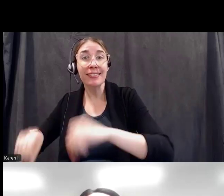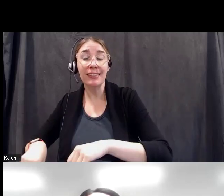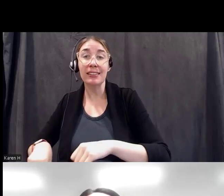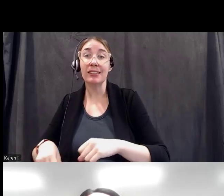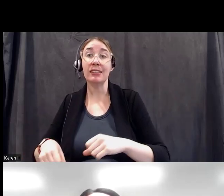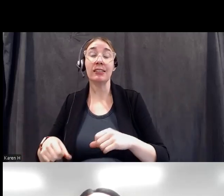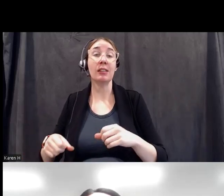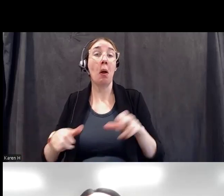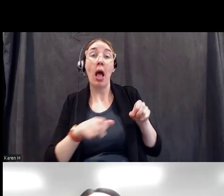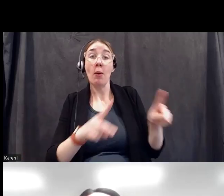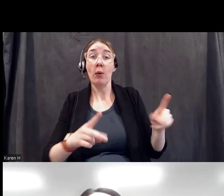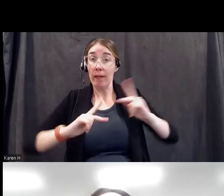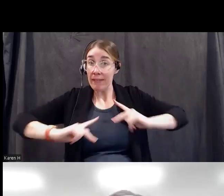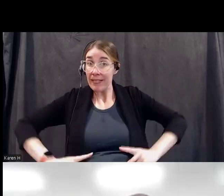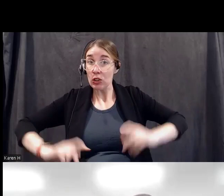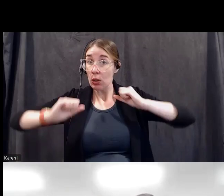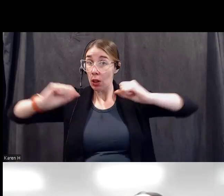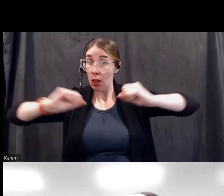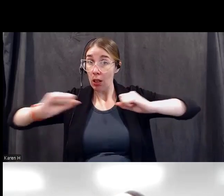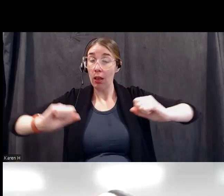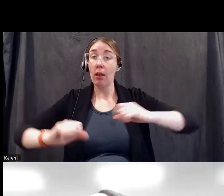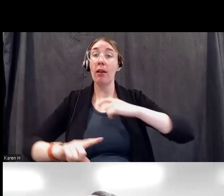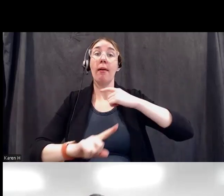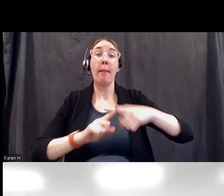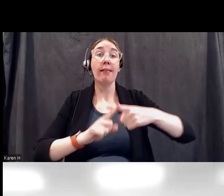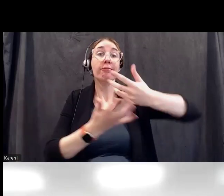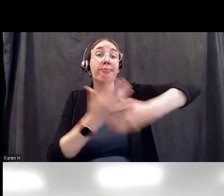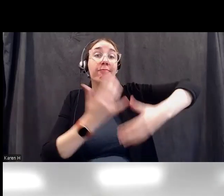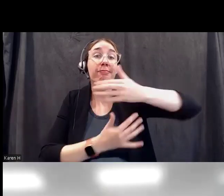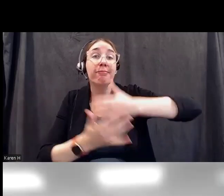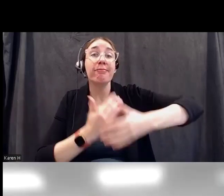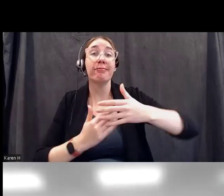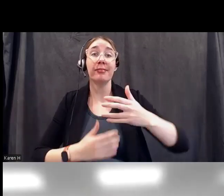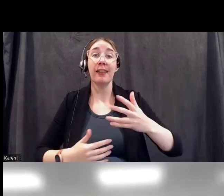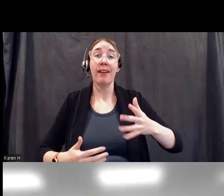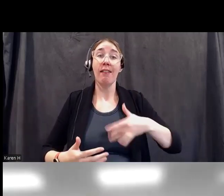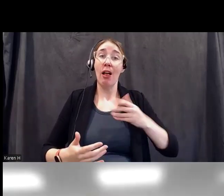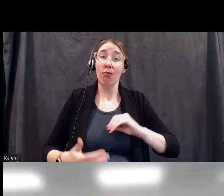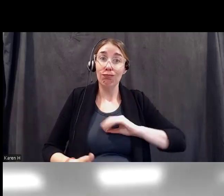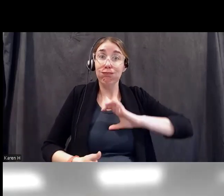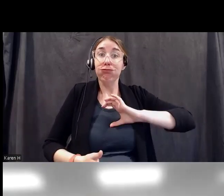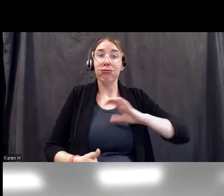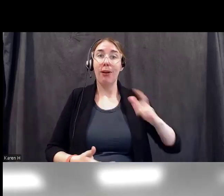exercise but also promote social interaction, confidence building and overall well-being.